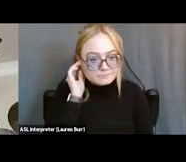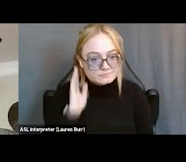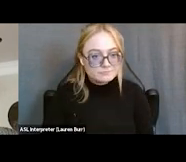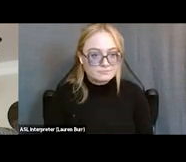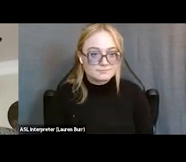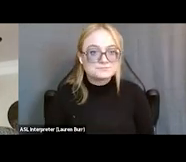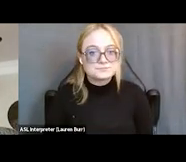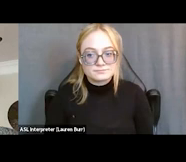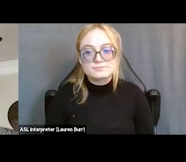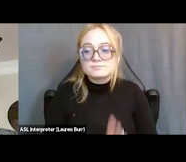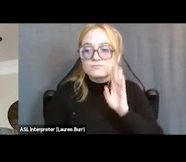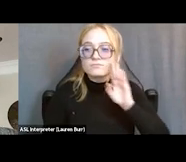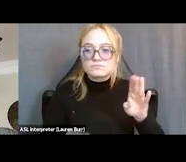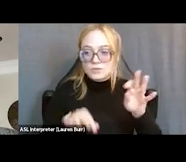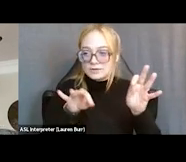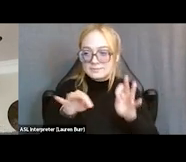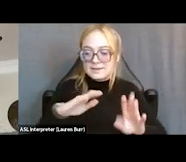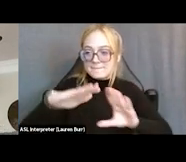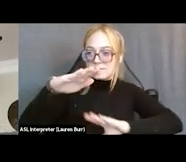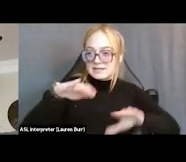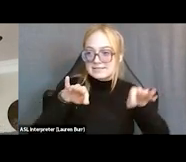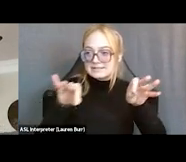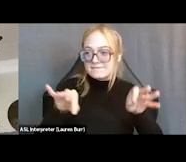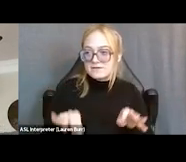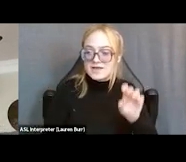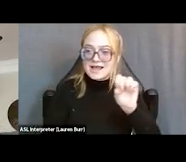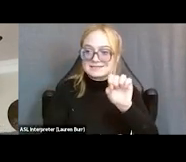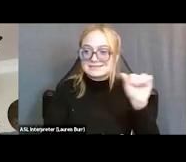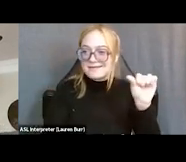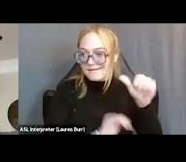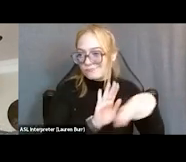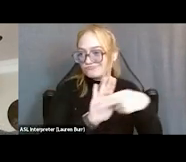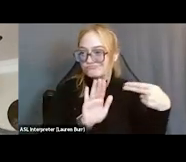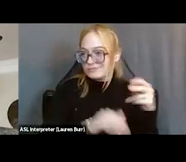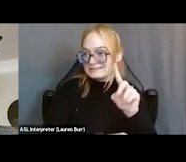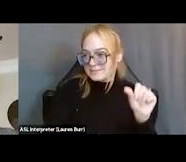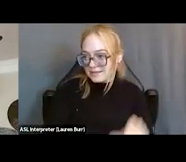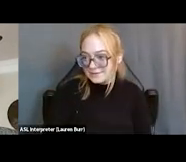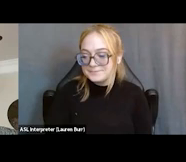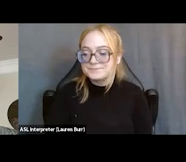So I'm gonna give you and go over the very basic definition of SSA disability and it's really basically